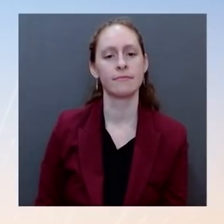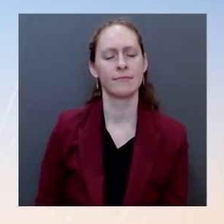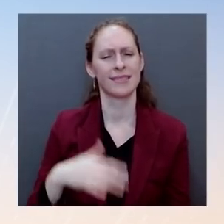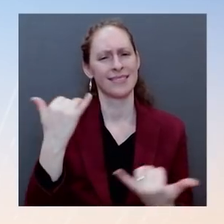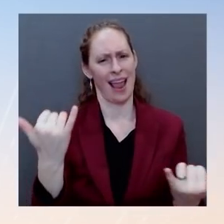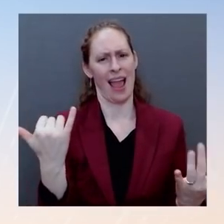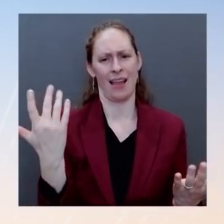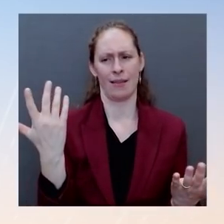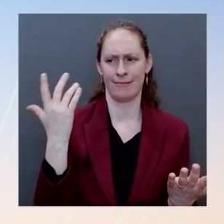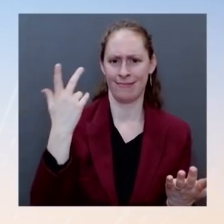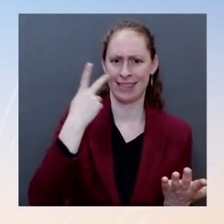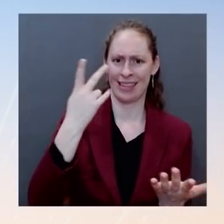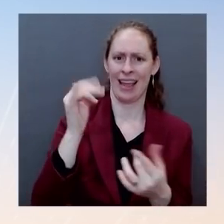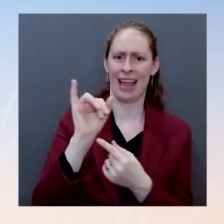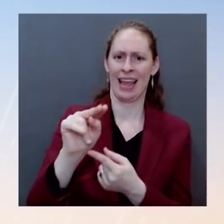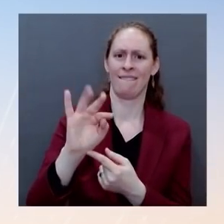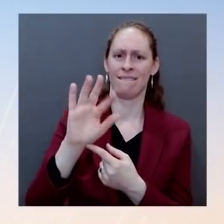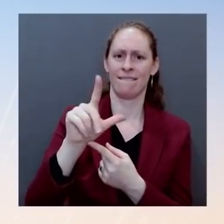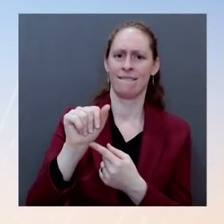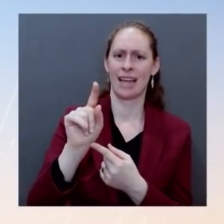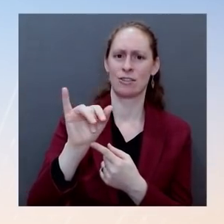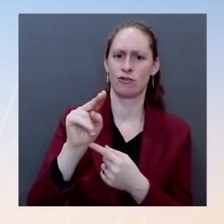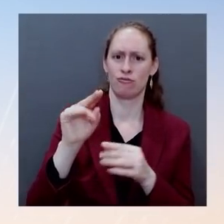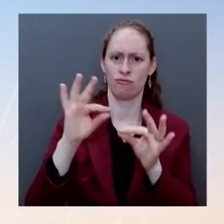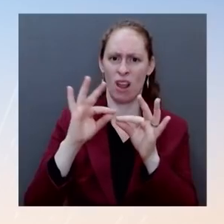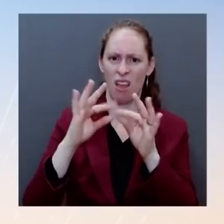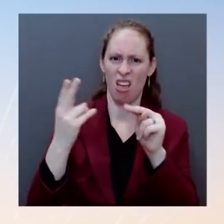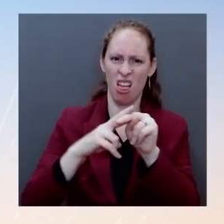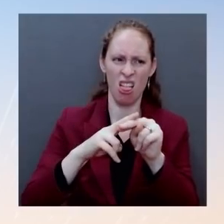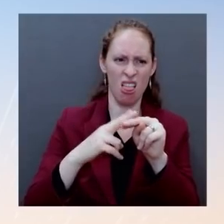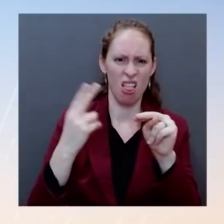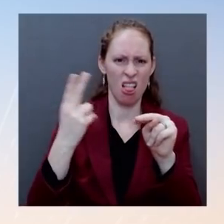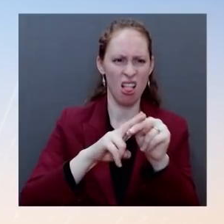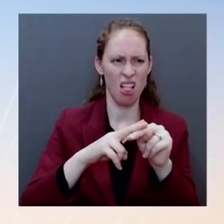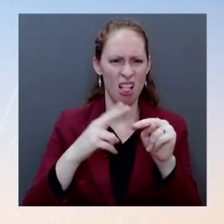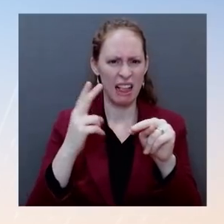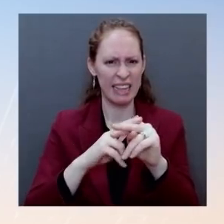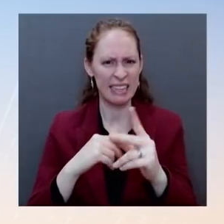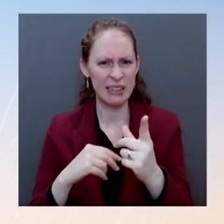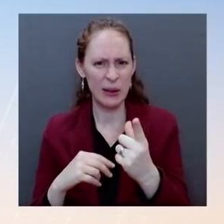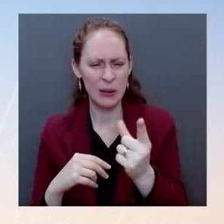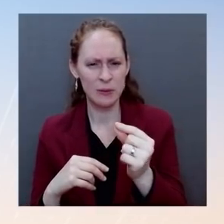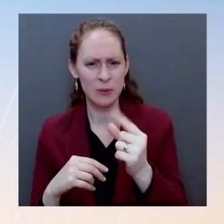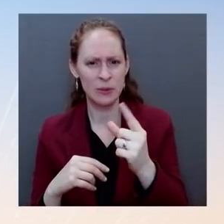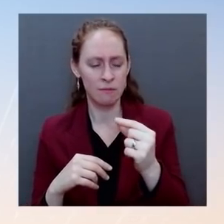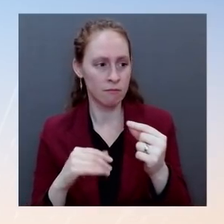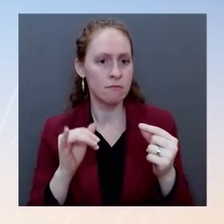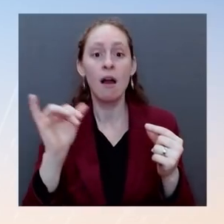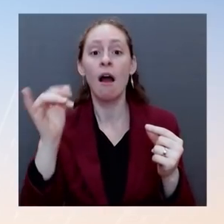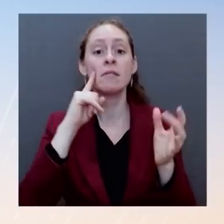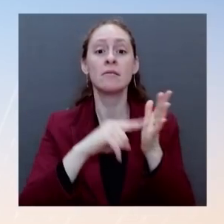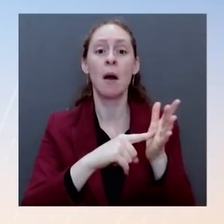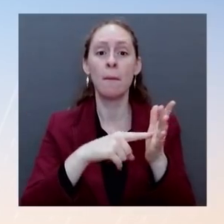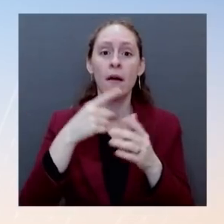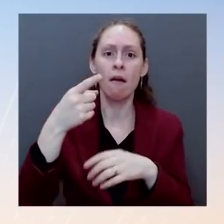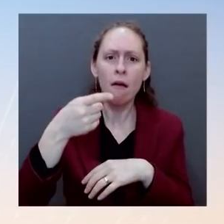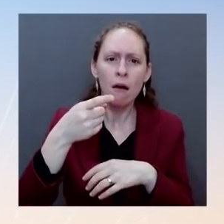a range of reasons for it -- or the cost of goods they're purchasing. And for us, our objective and focus is on lowering costs.